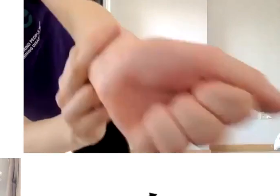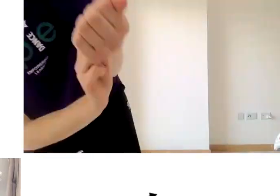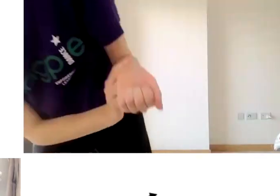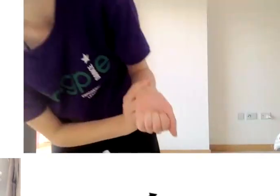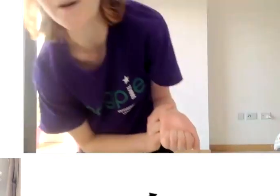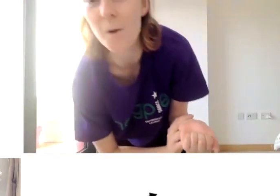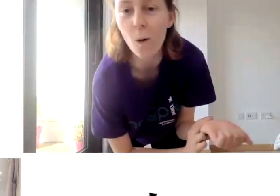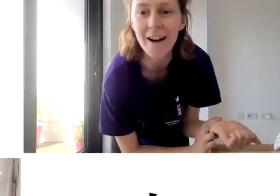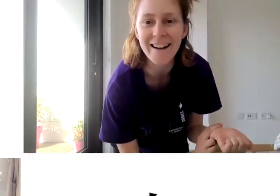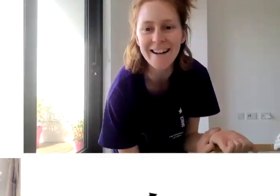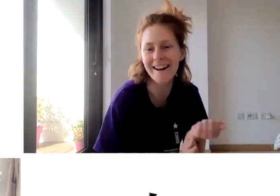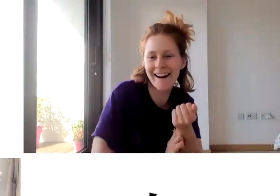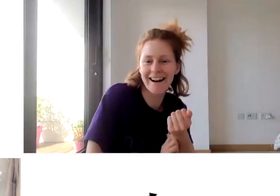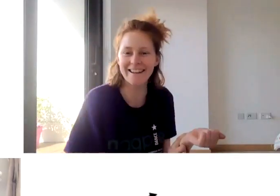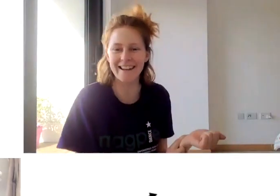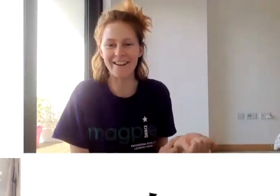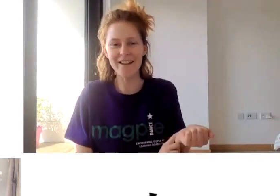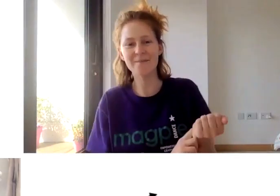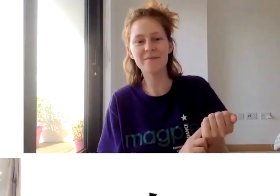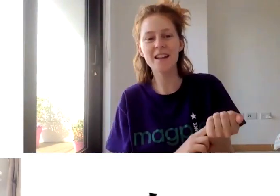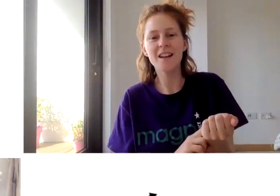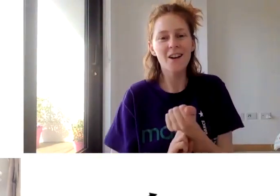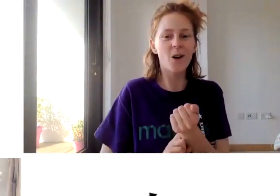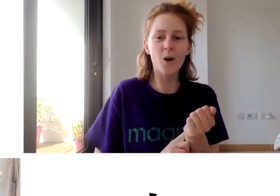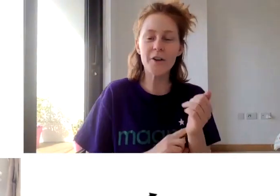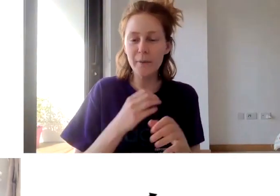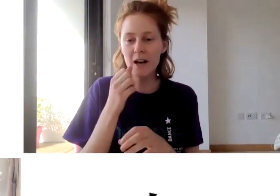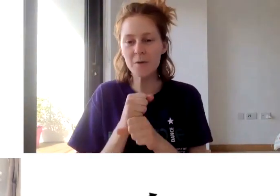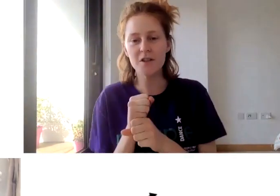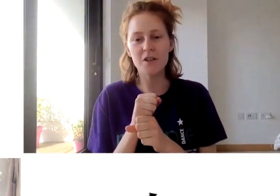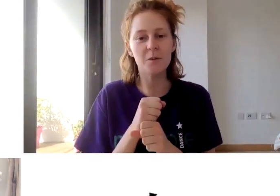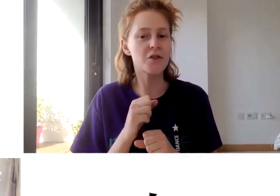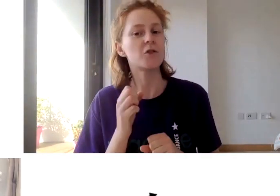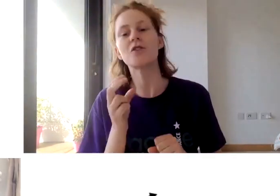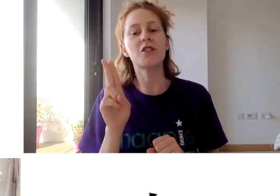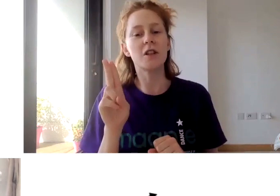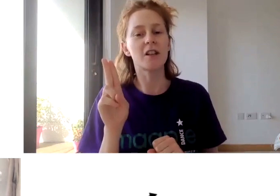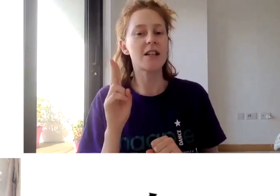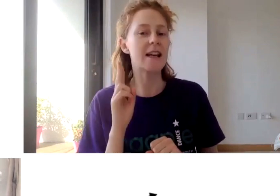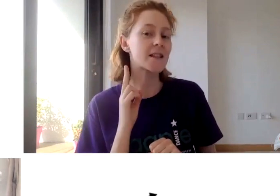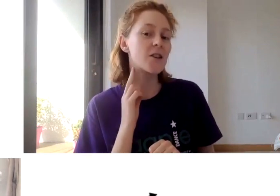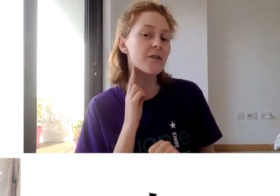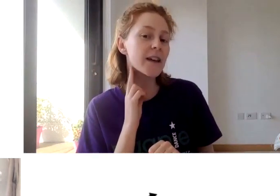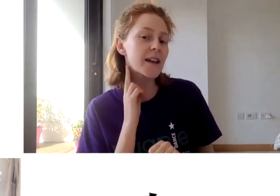and if i'm quiet i can hear it or you might want to do what george is doing and she has two fingers